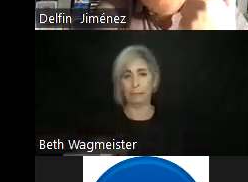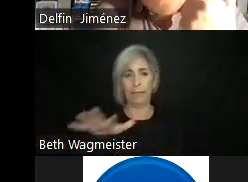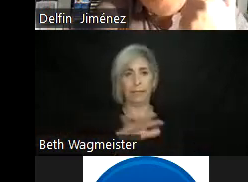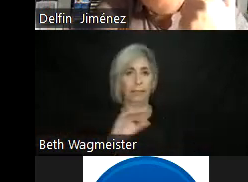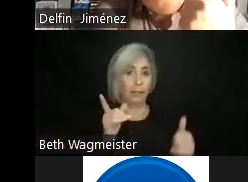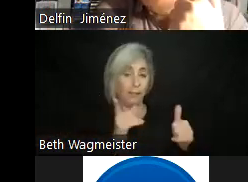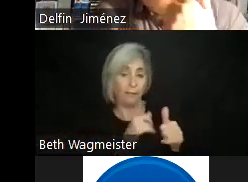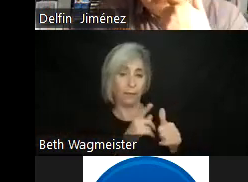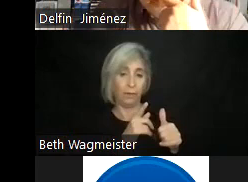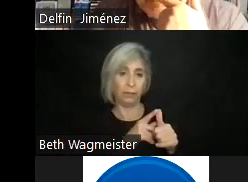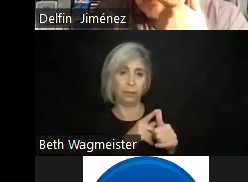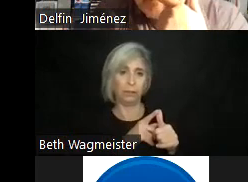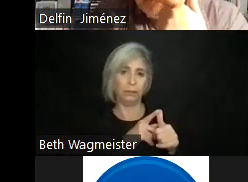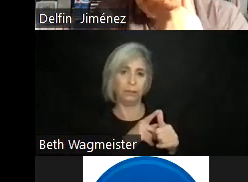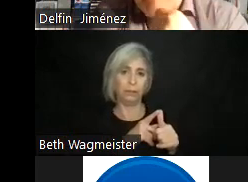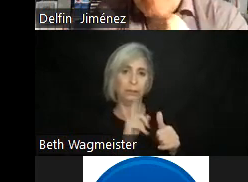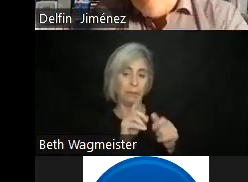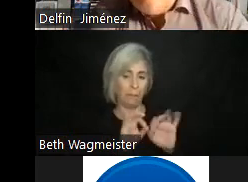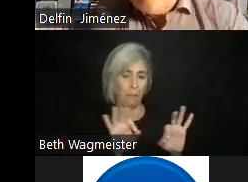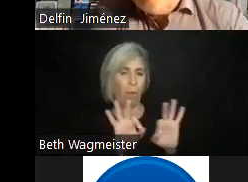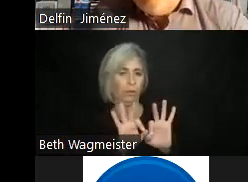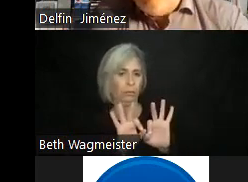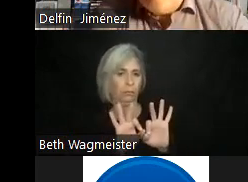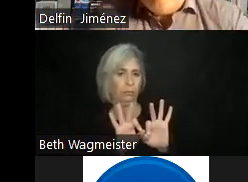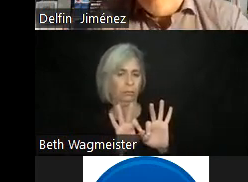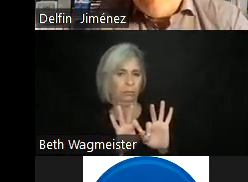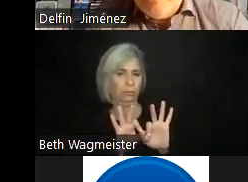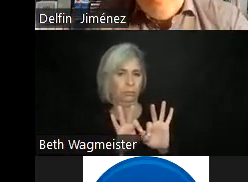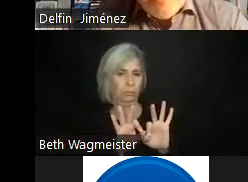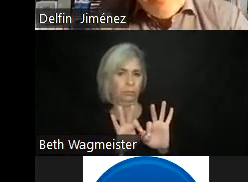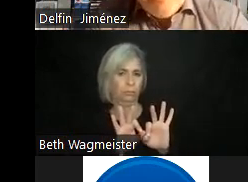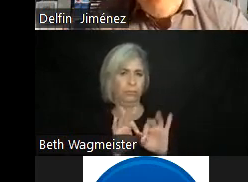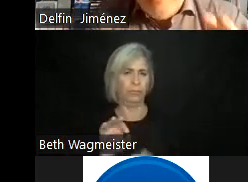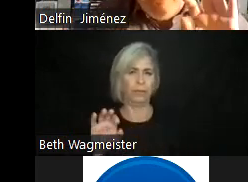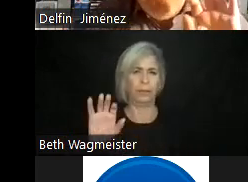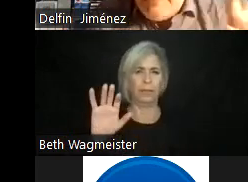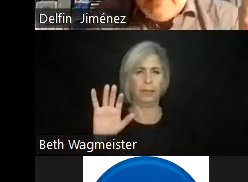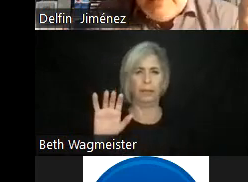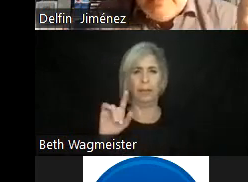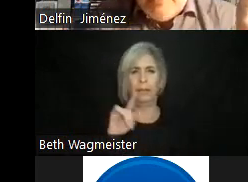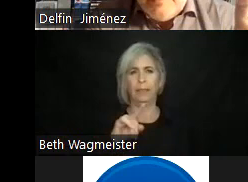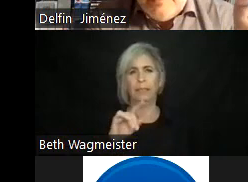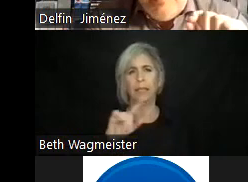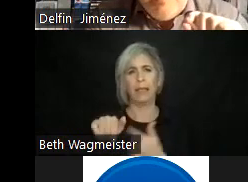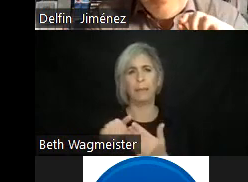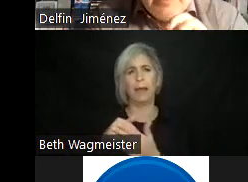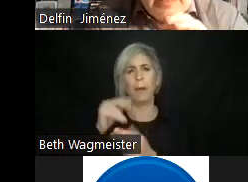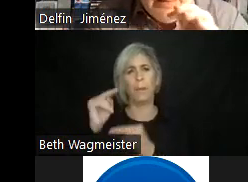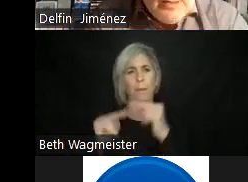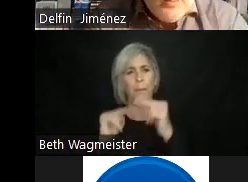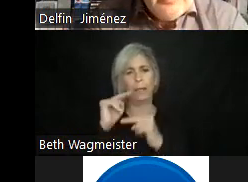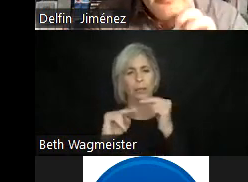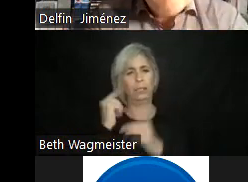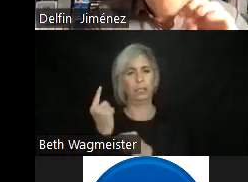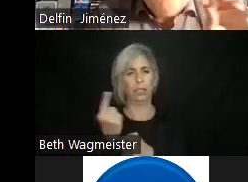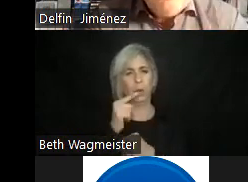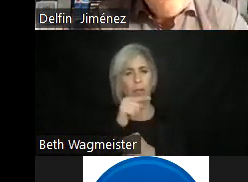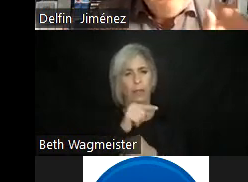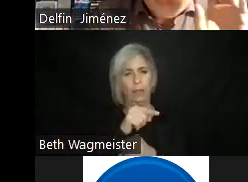the ISO 21542 is only about buildings. And this one is about buildings.